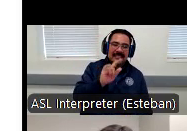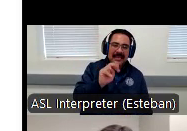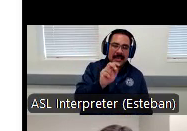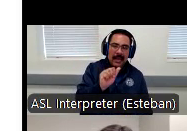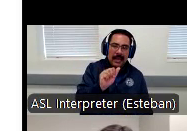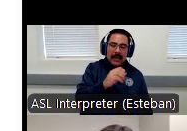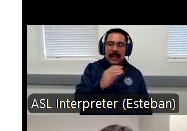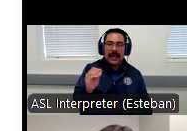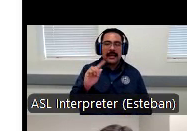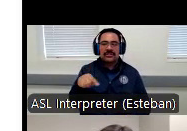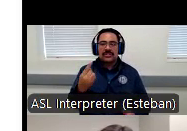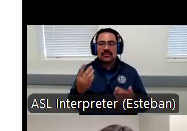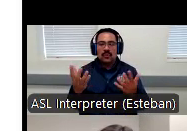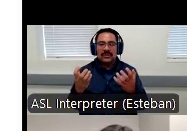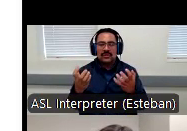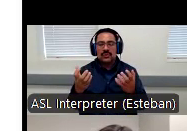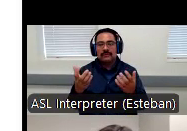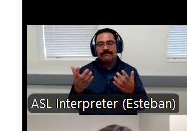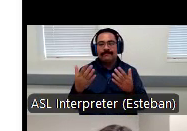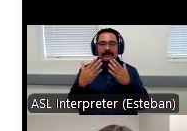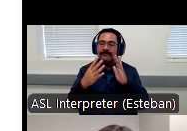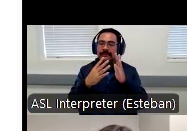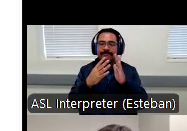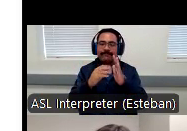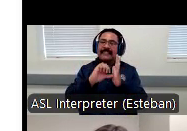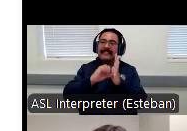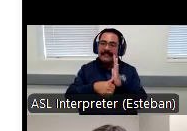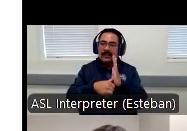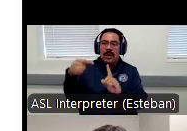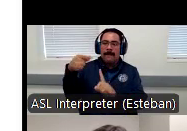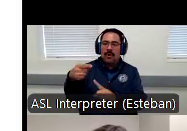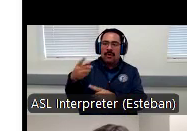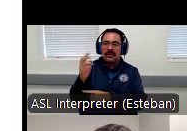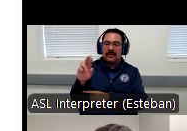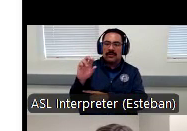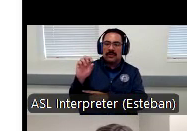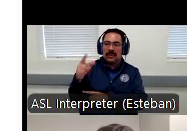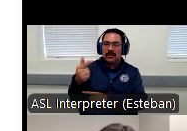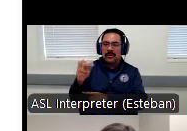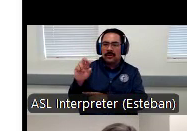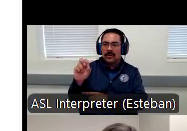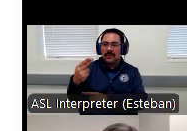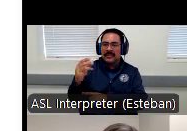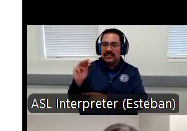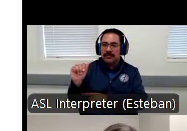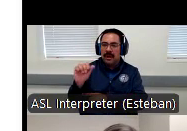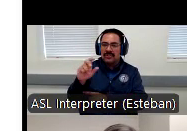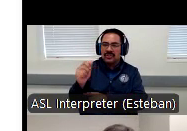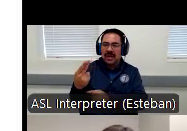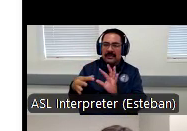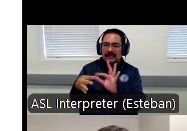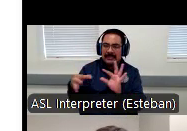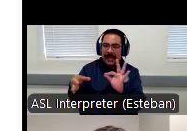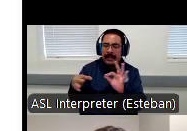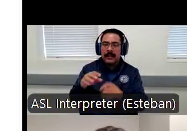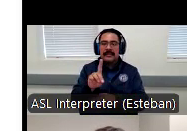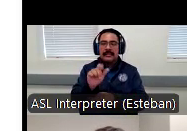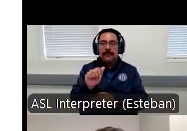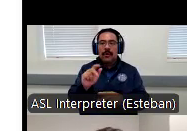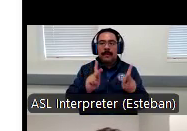I just want to echo a point that Dr. Grishma Shah said, that disabled people enjoy living their best